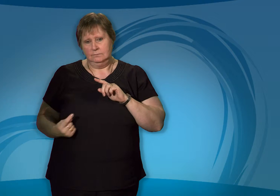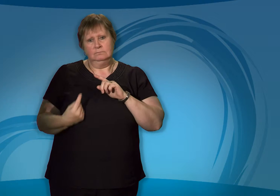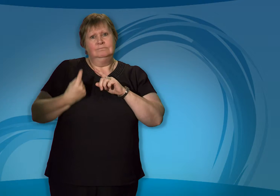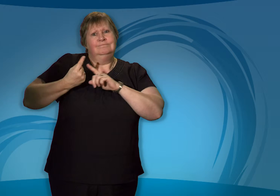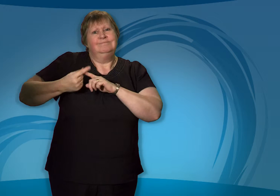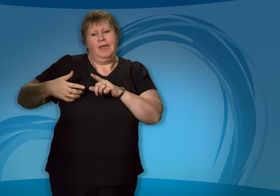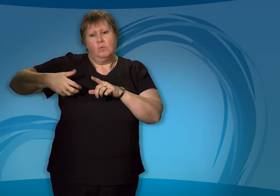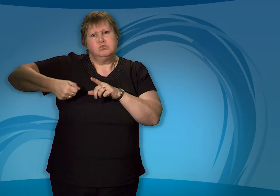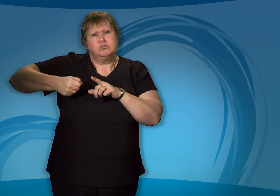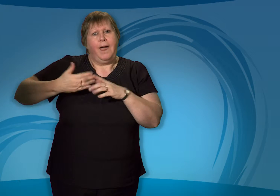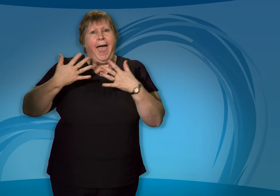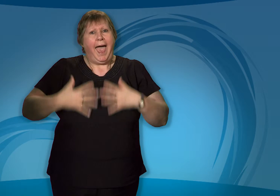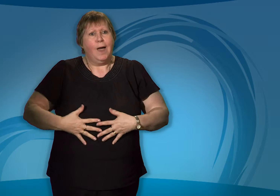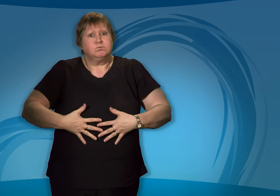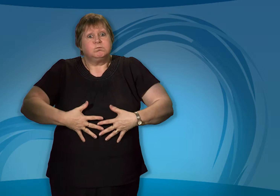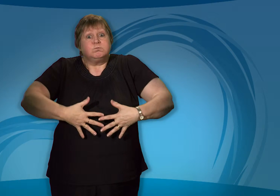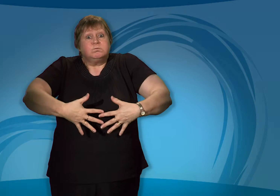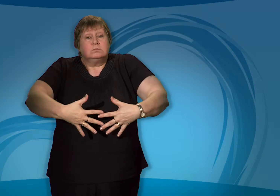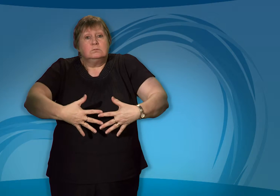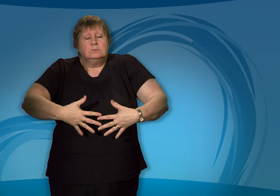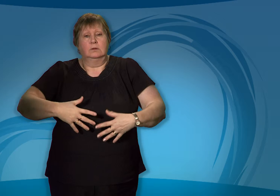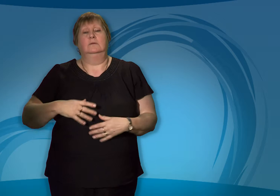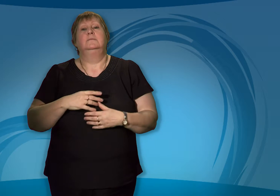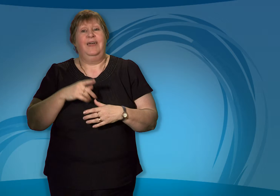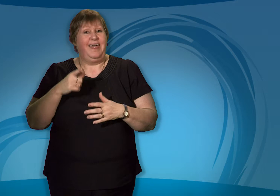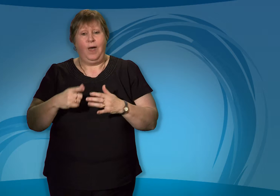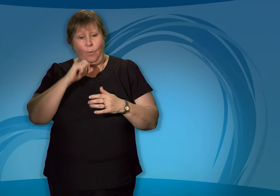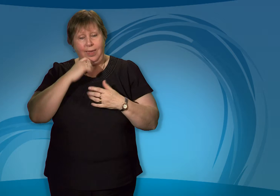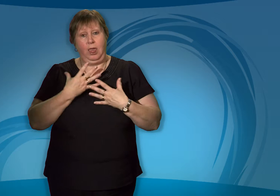this is caused by the air which the doctor puts in during the examination.